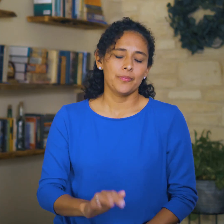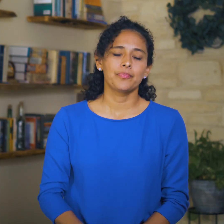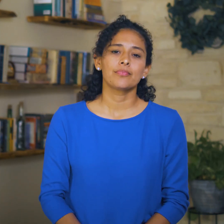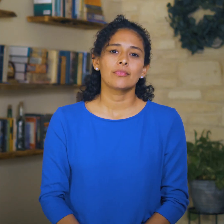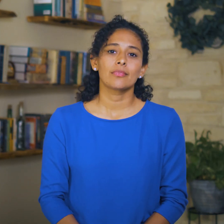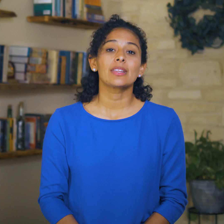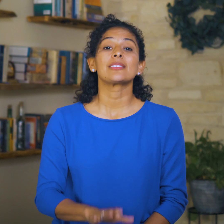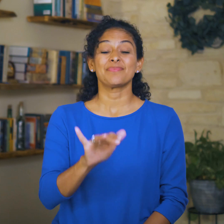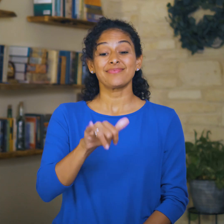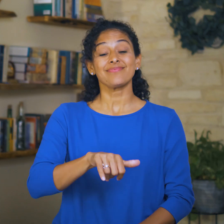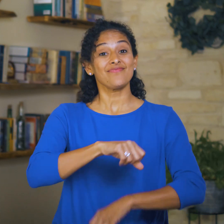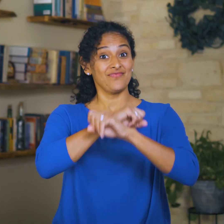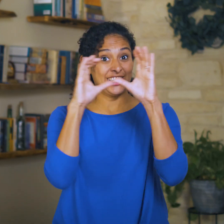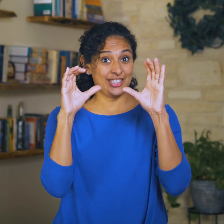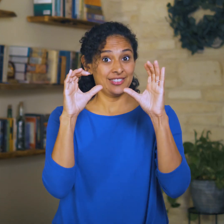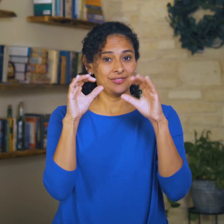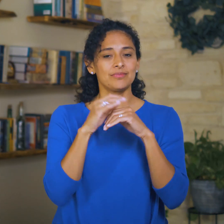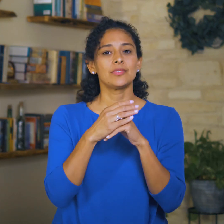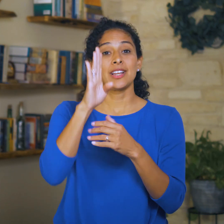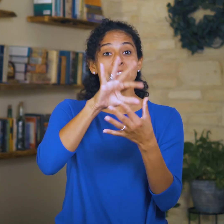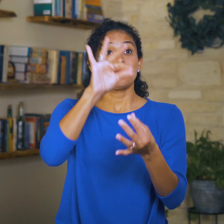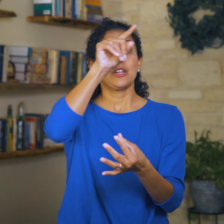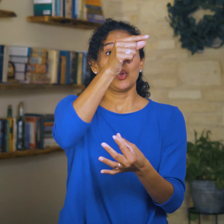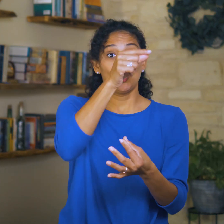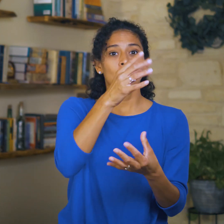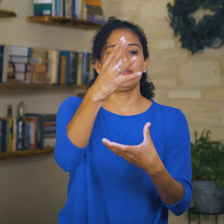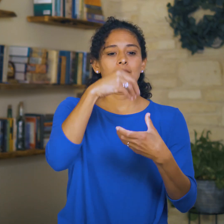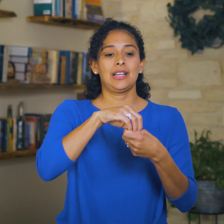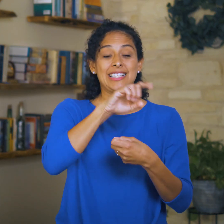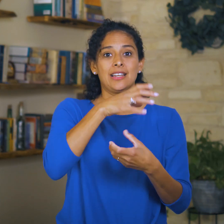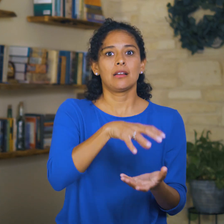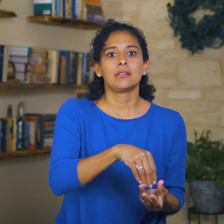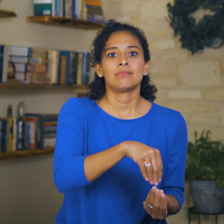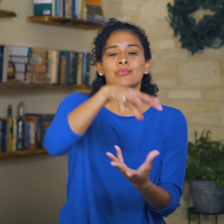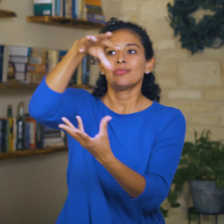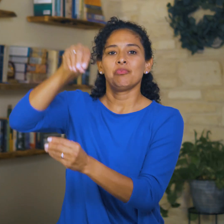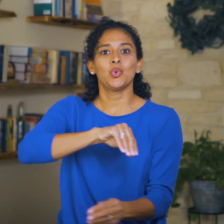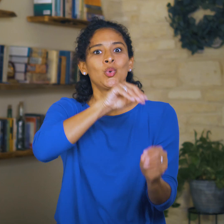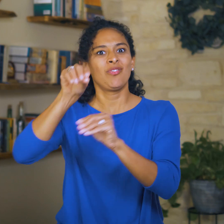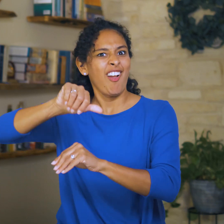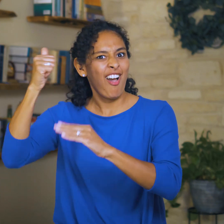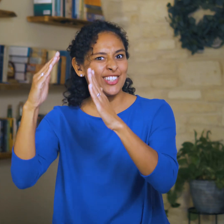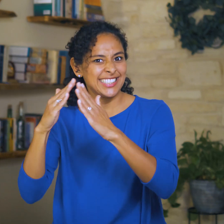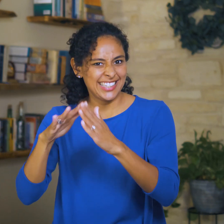In the vision, God’s Spirit moves Ezekiel to another part of the city